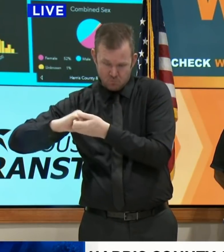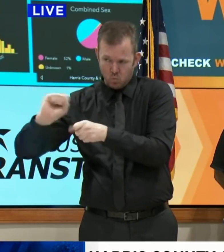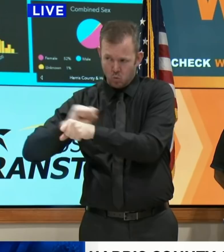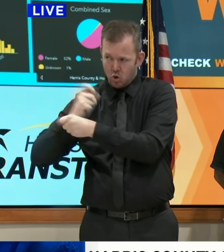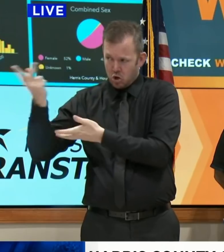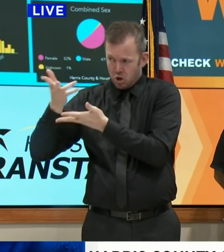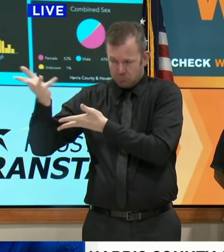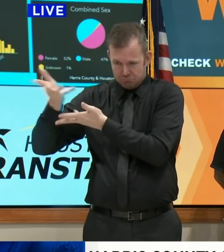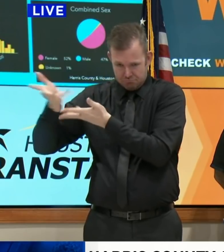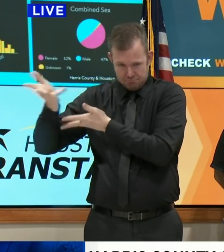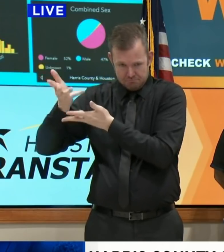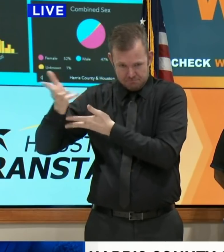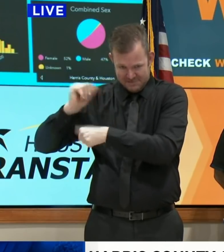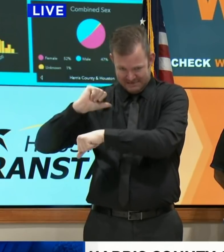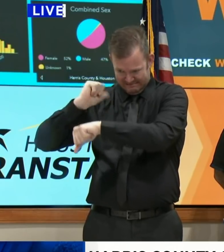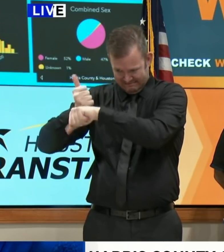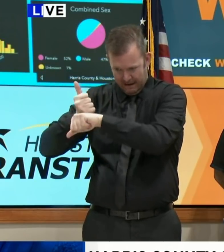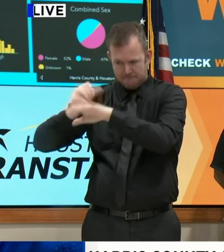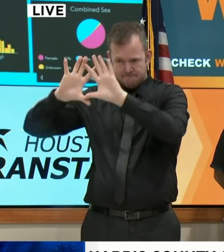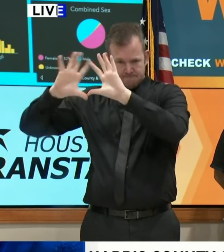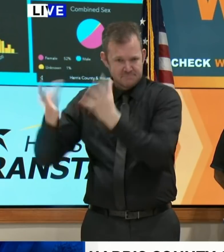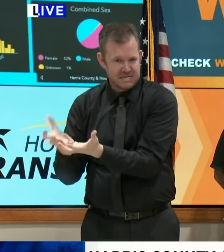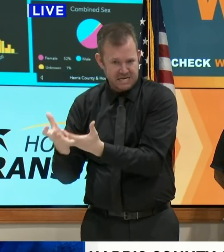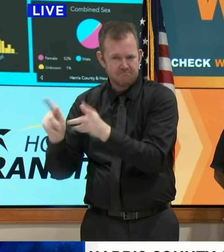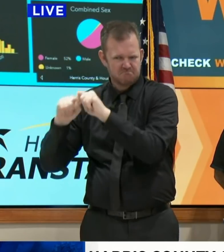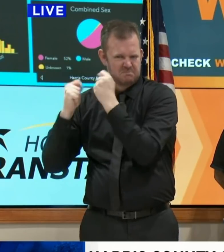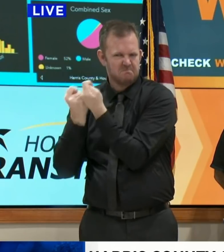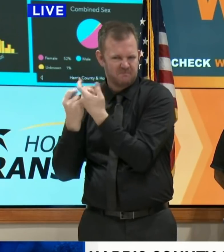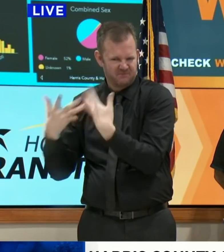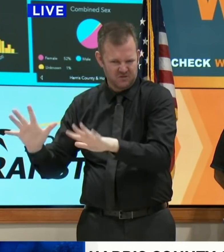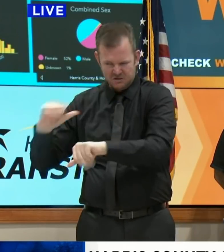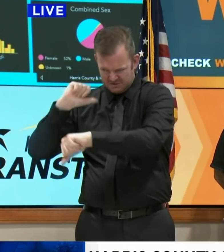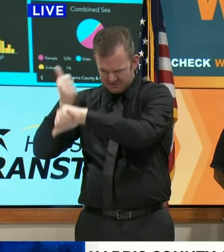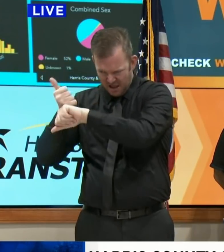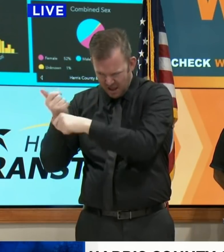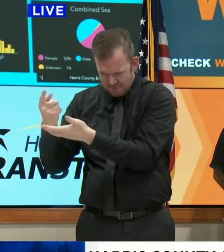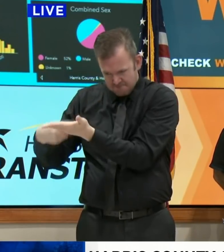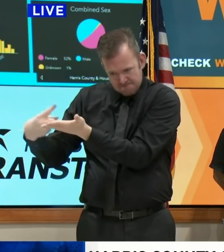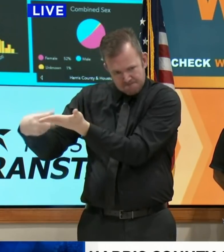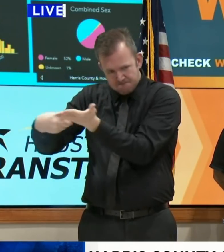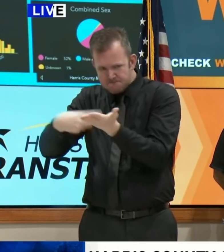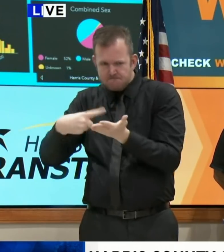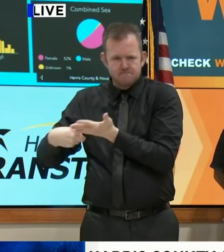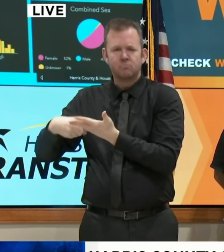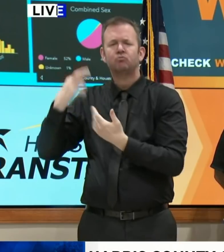long-term human impacts of this crisis. Now the mayor and this crisis. Now the mayor and I have been working on that and I have been working on that and our teams have been working on our teams have been working on that since the beginning that’s